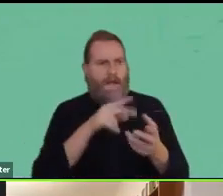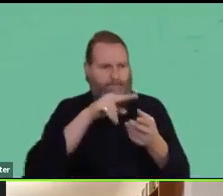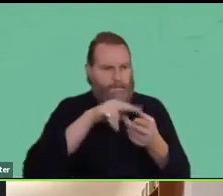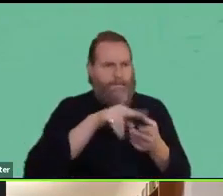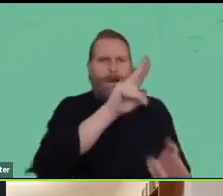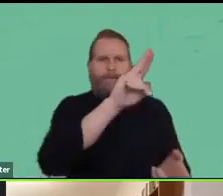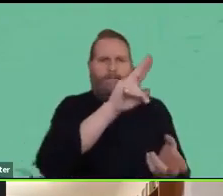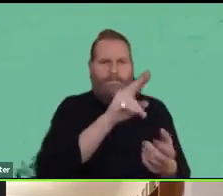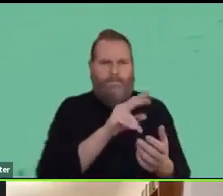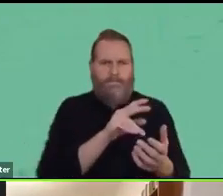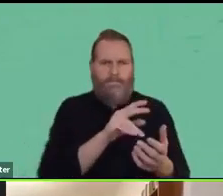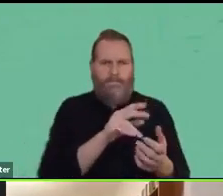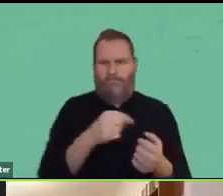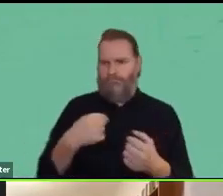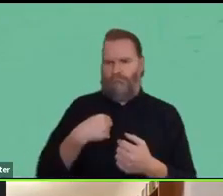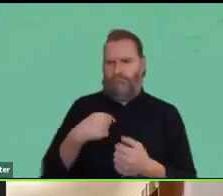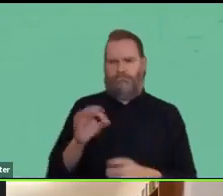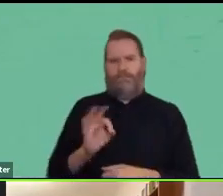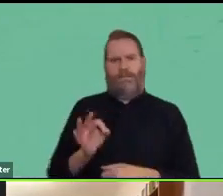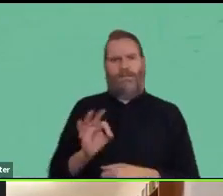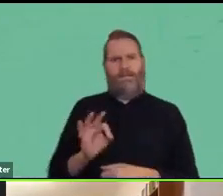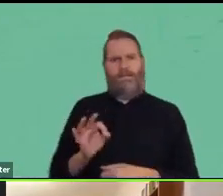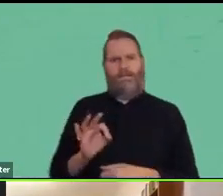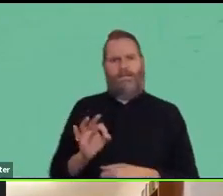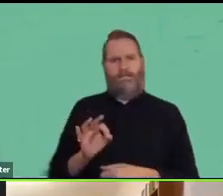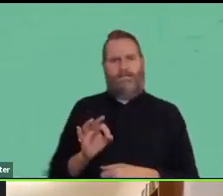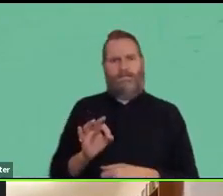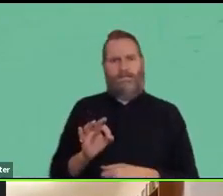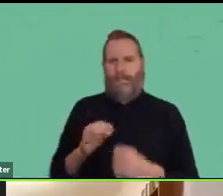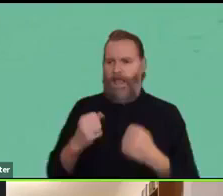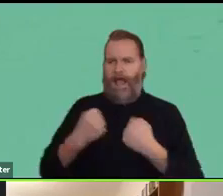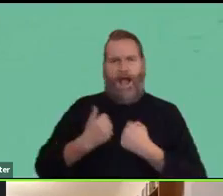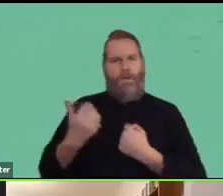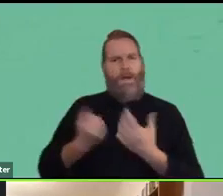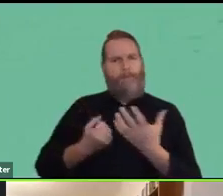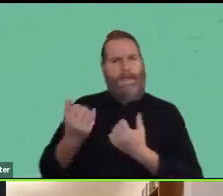we have all sorts of problems and anomalies in our pay systems and one of the things that